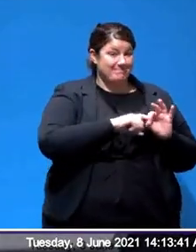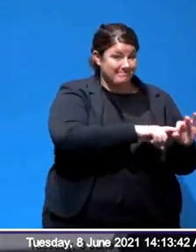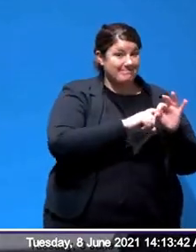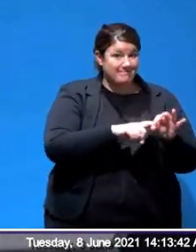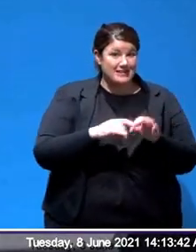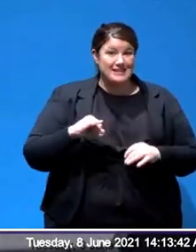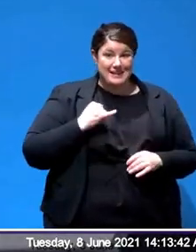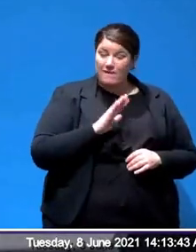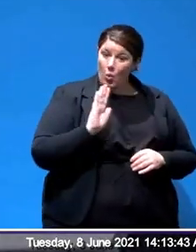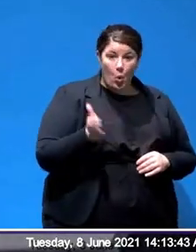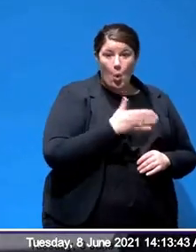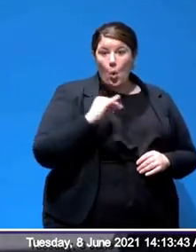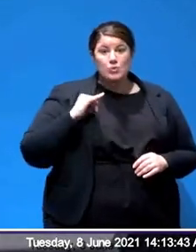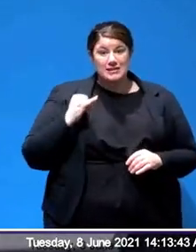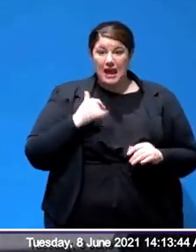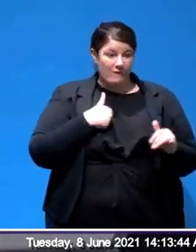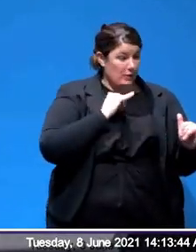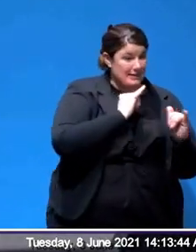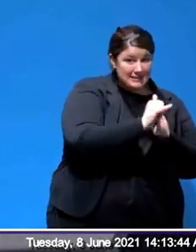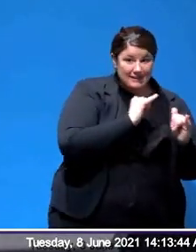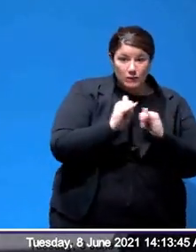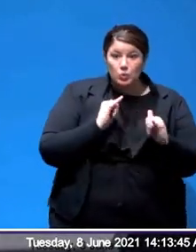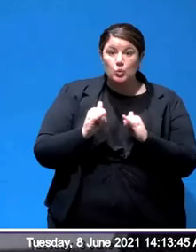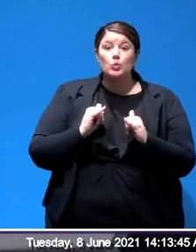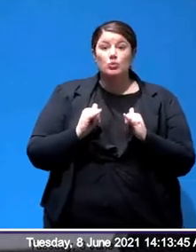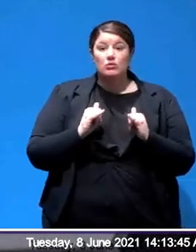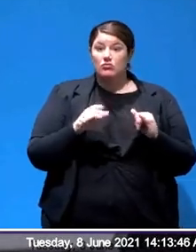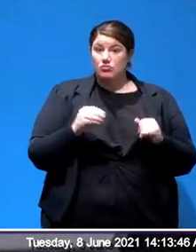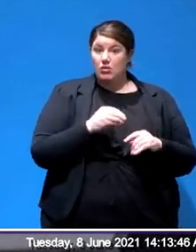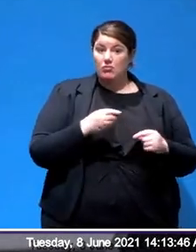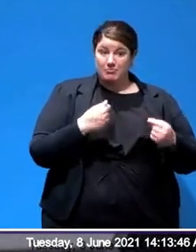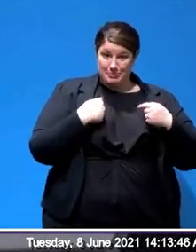Every staff member involved was interviewed by myself and HR.